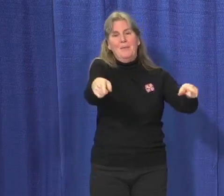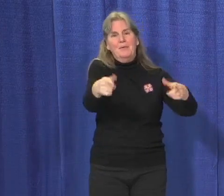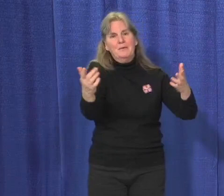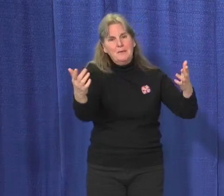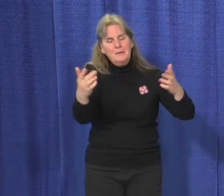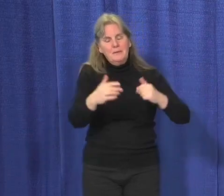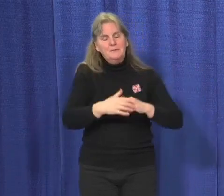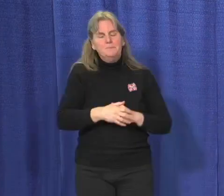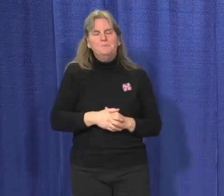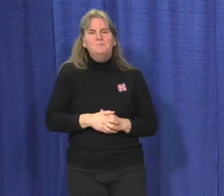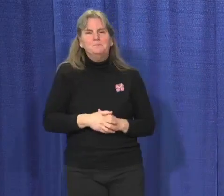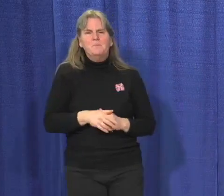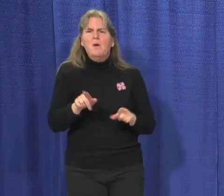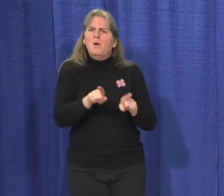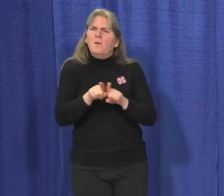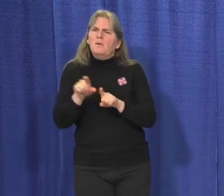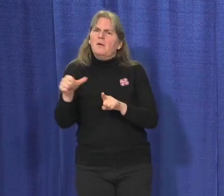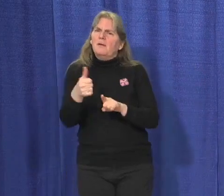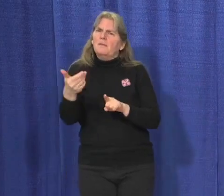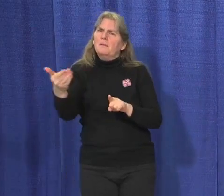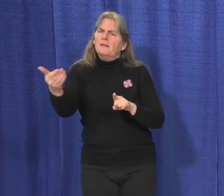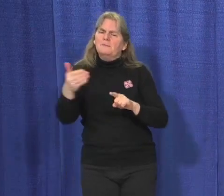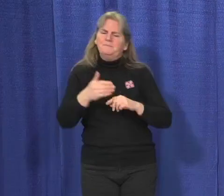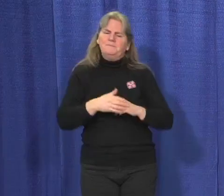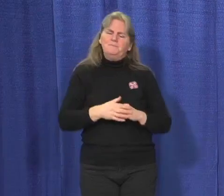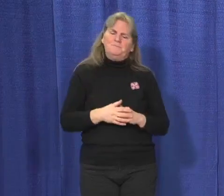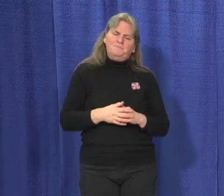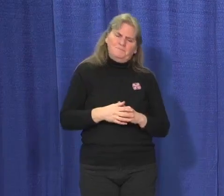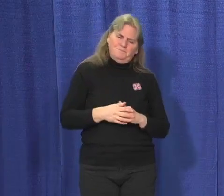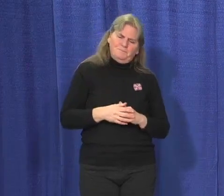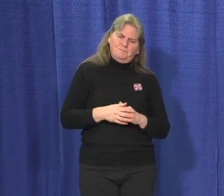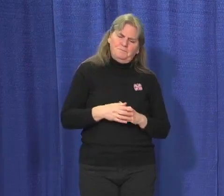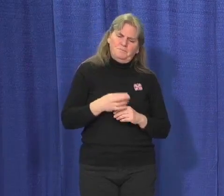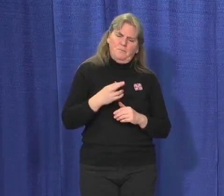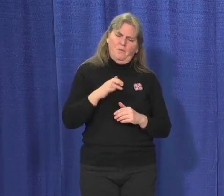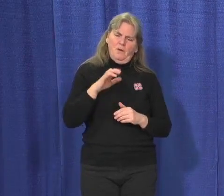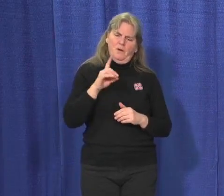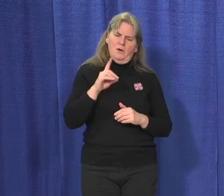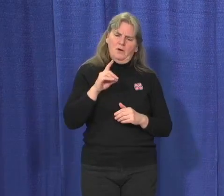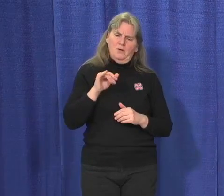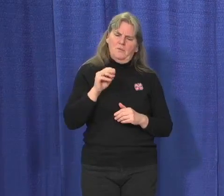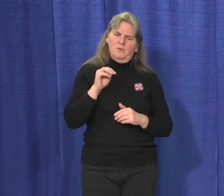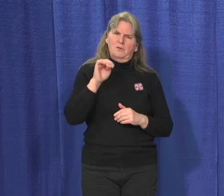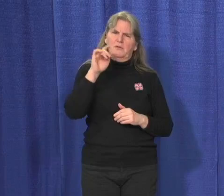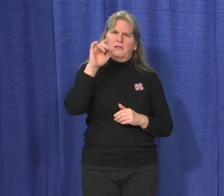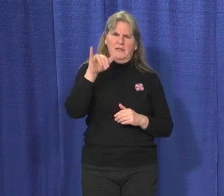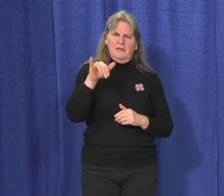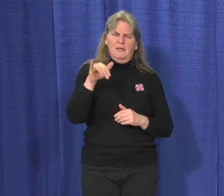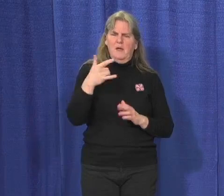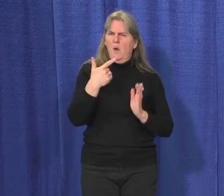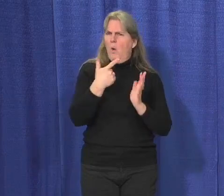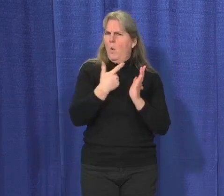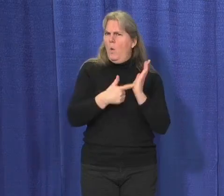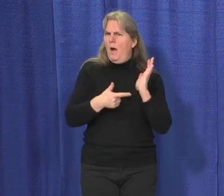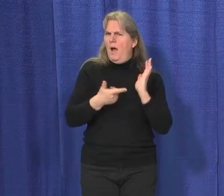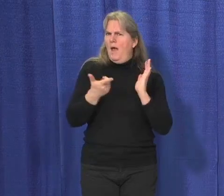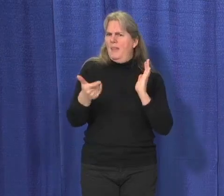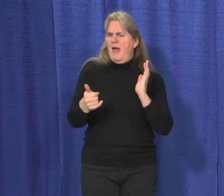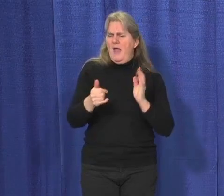And the other thing that affects herd immunity is what is the transmissive ability of the